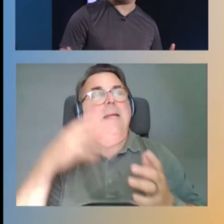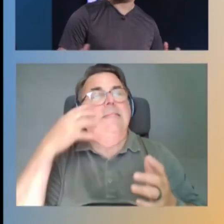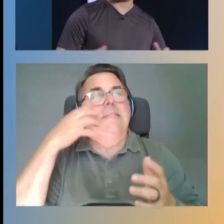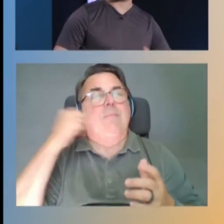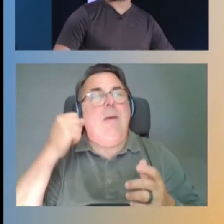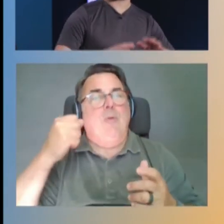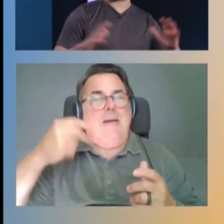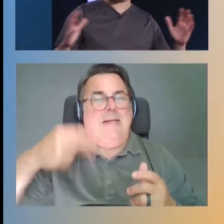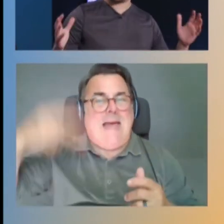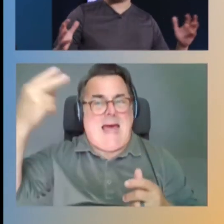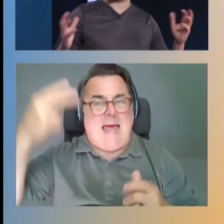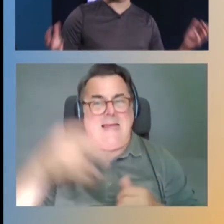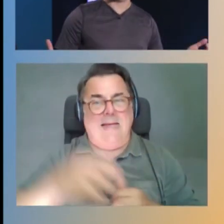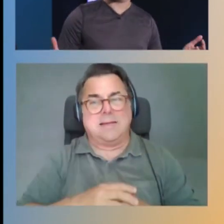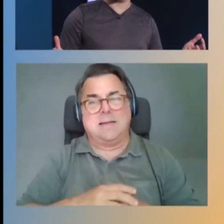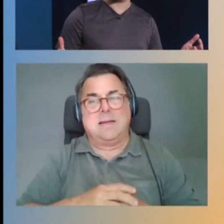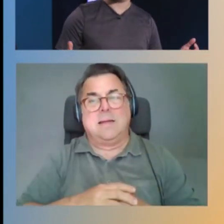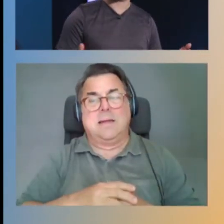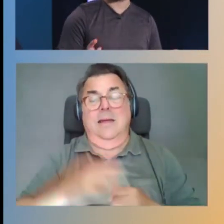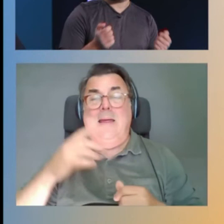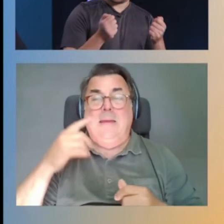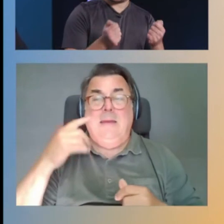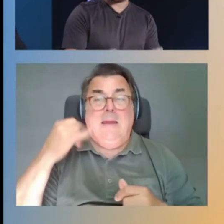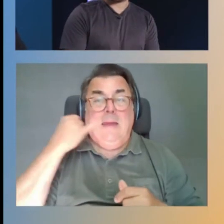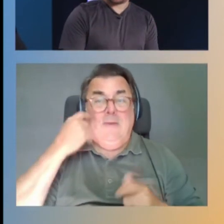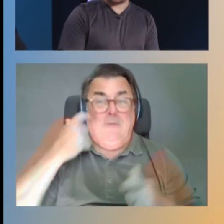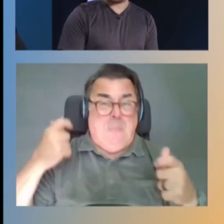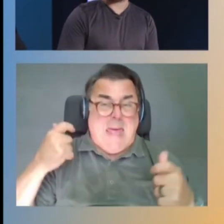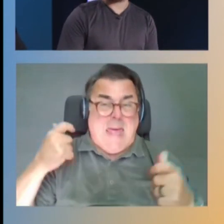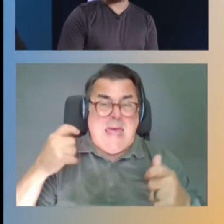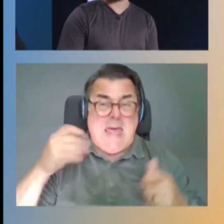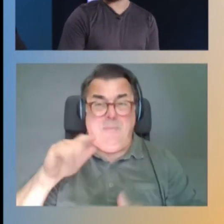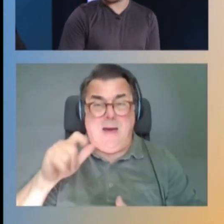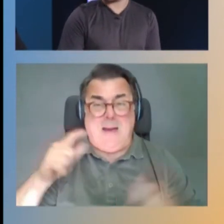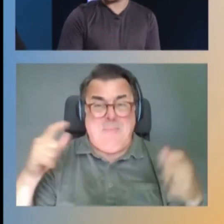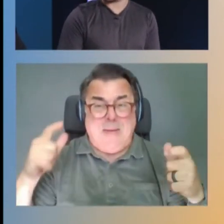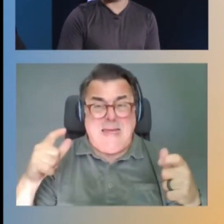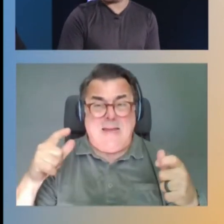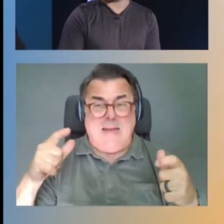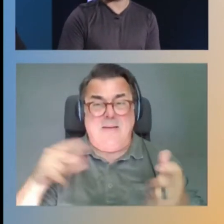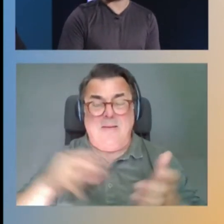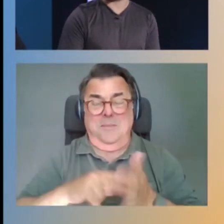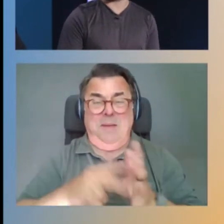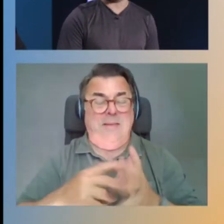And as we scale up to very large models, that large memory footprints becomes a problem.